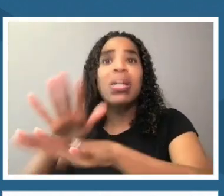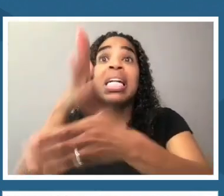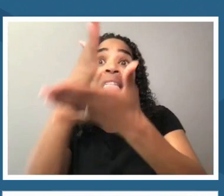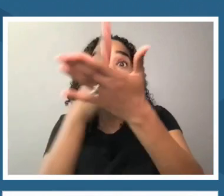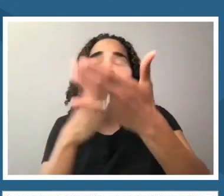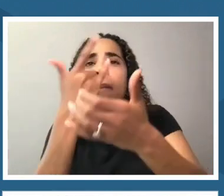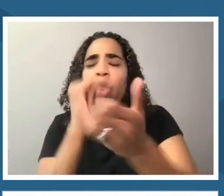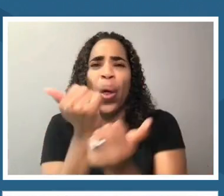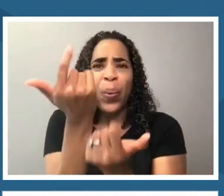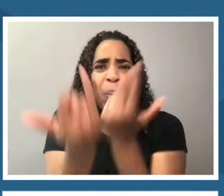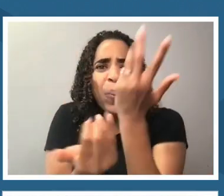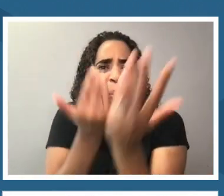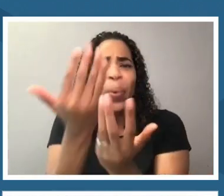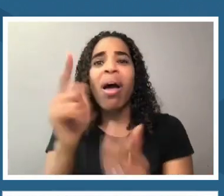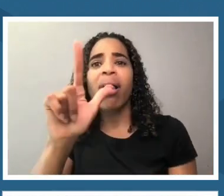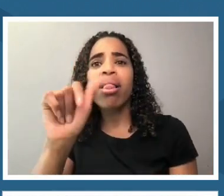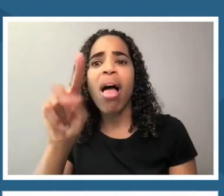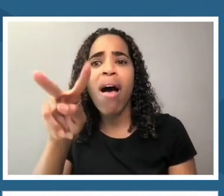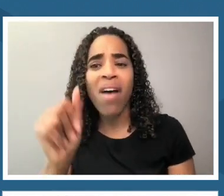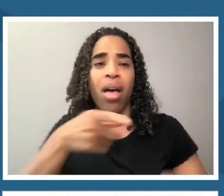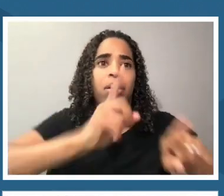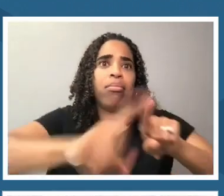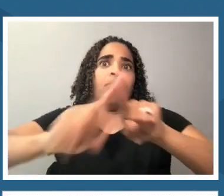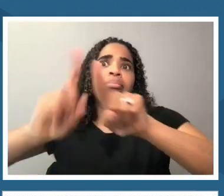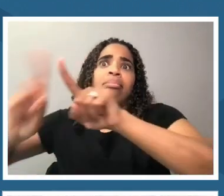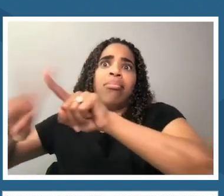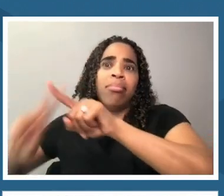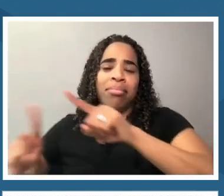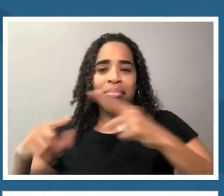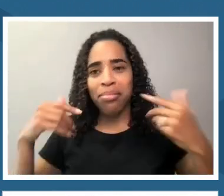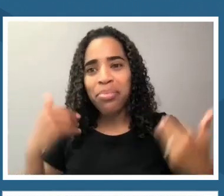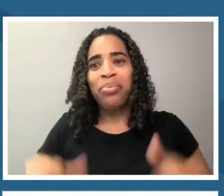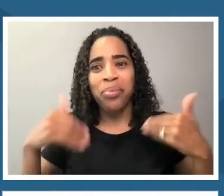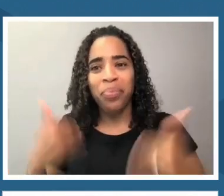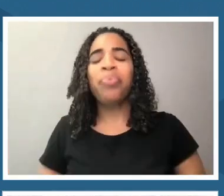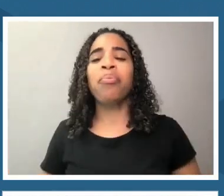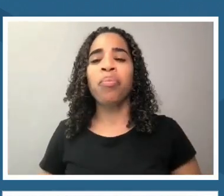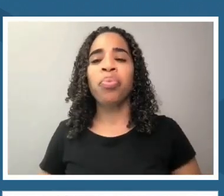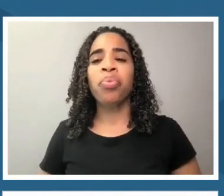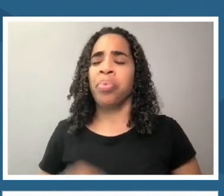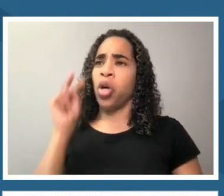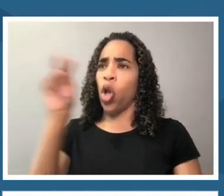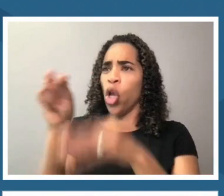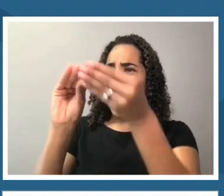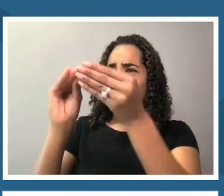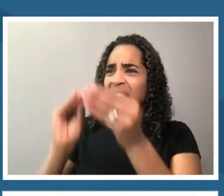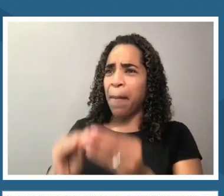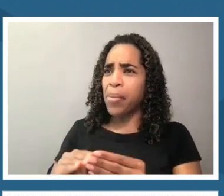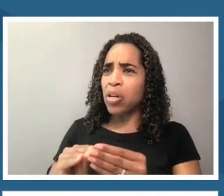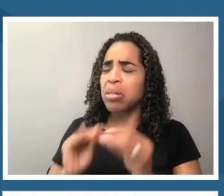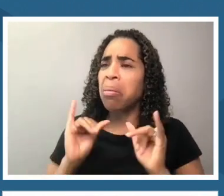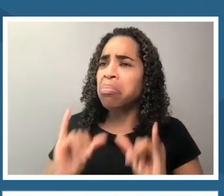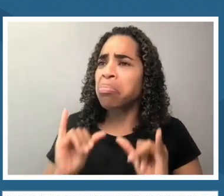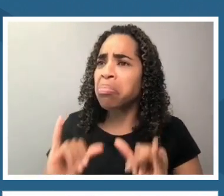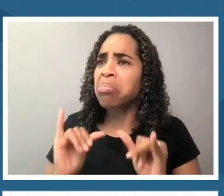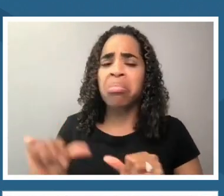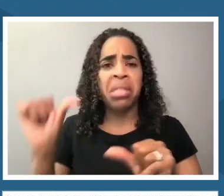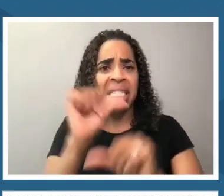worlds and just based on the statistics